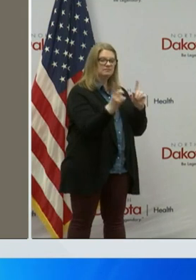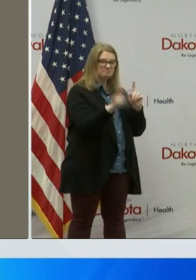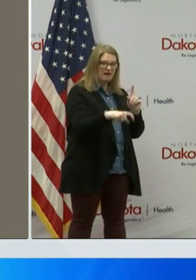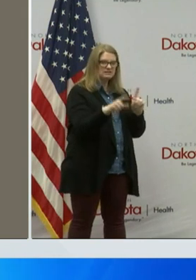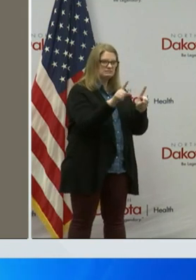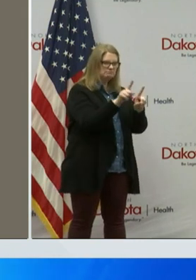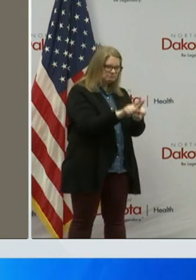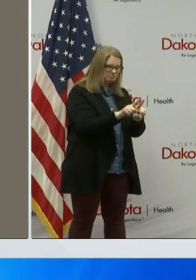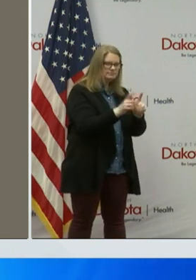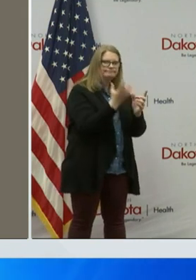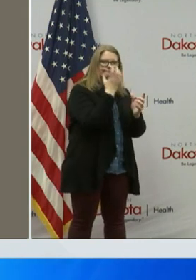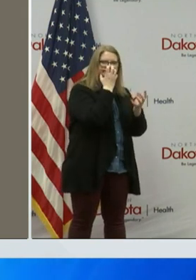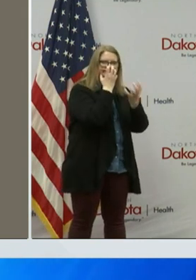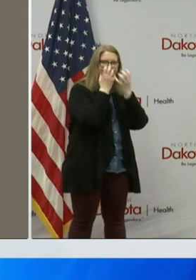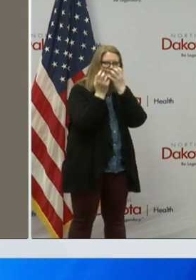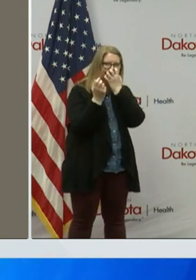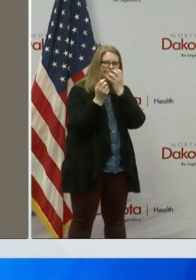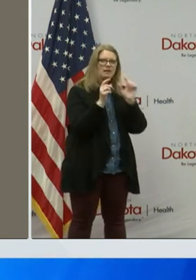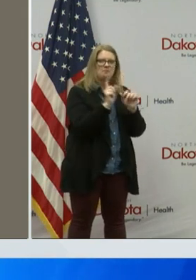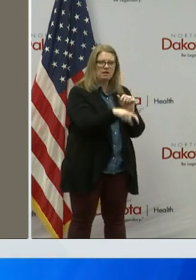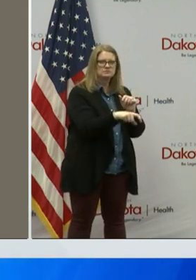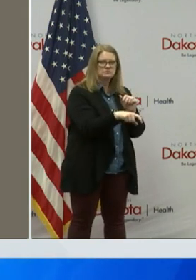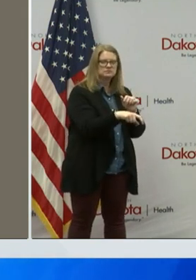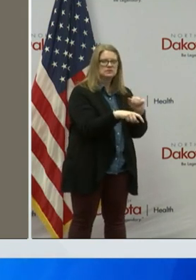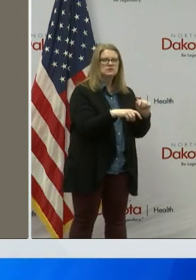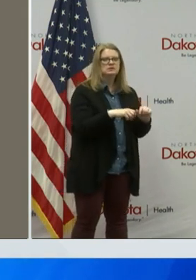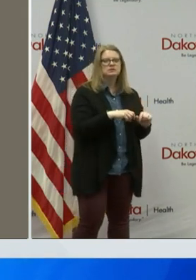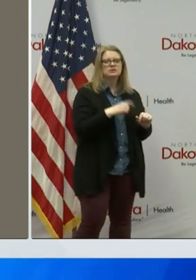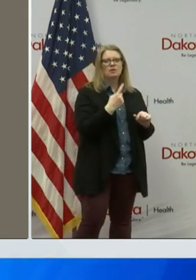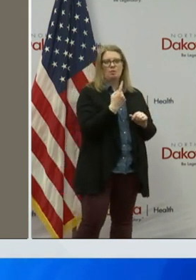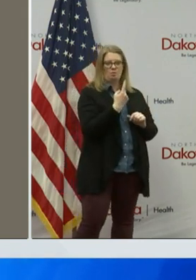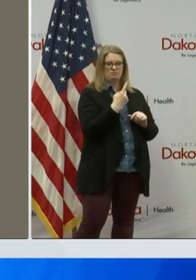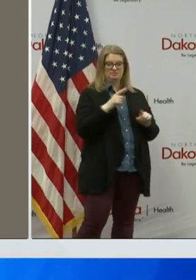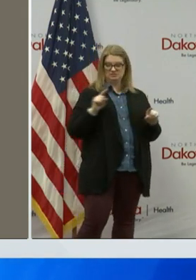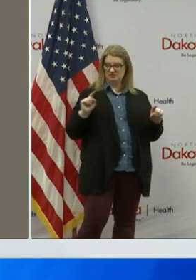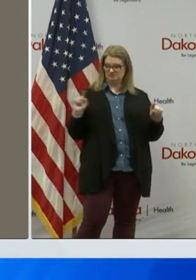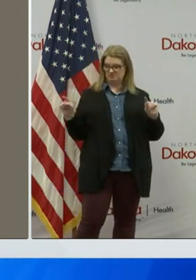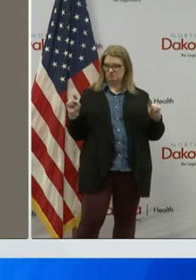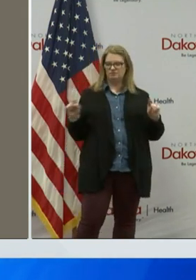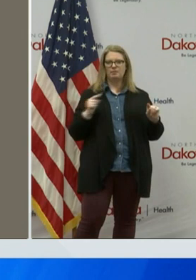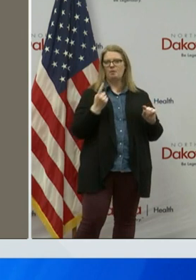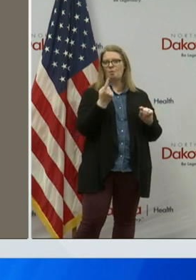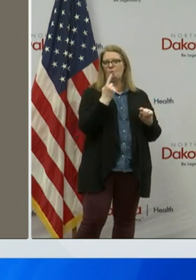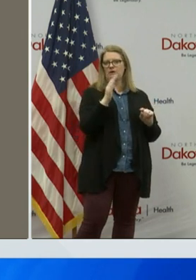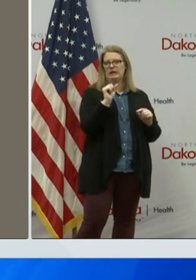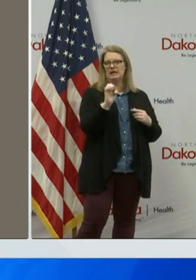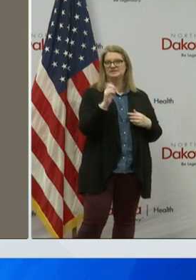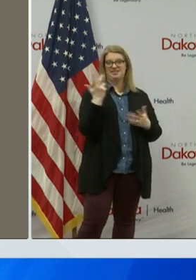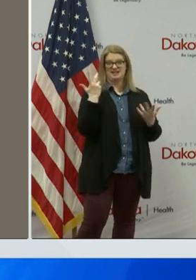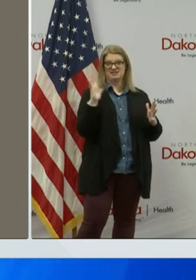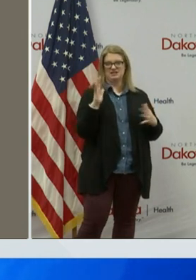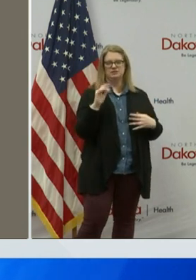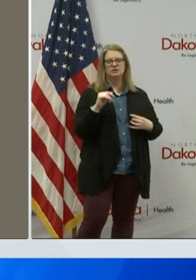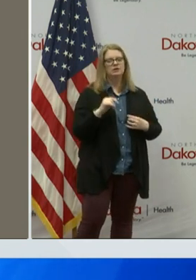MASK POLICY IN PLACE IF THEY ARE UNABLE TO MAINTAIN SIX FEET OF DISTANCE THAT PEOPLE ARE